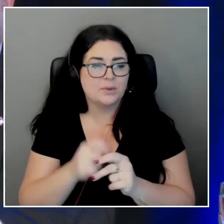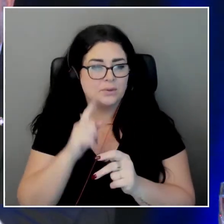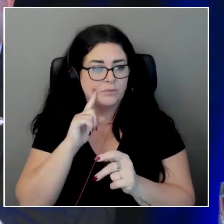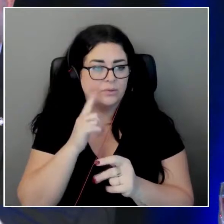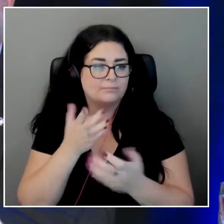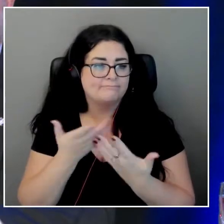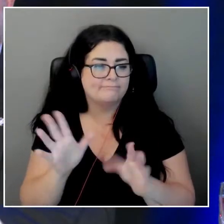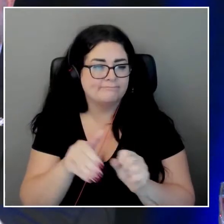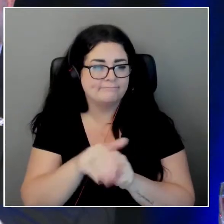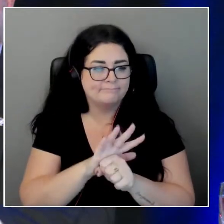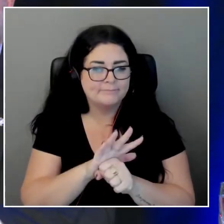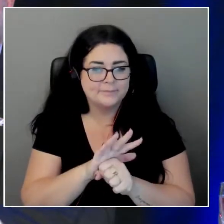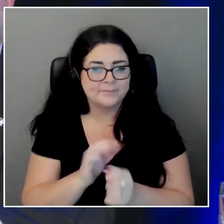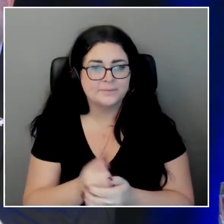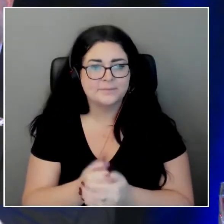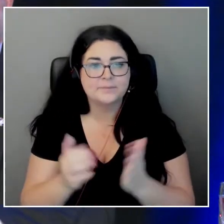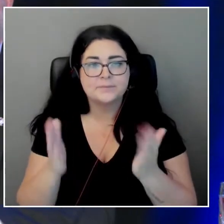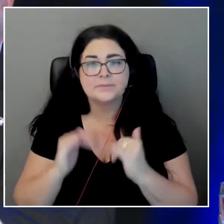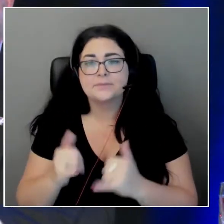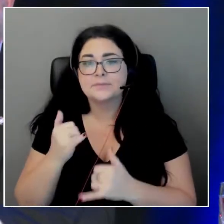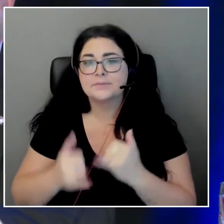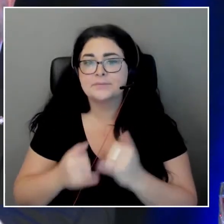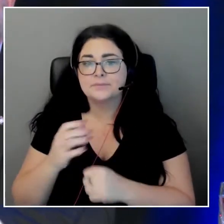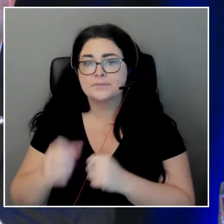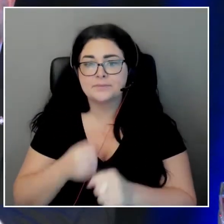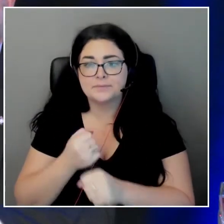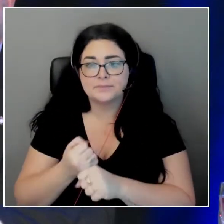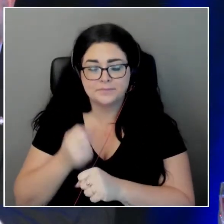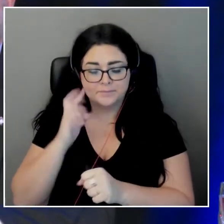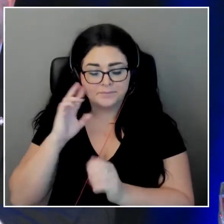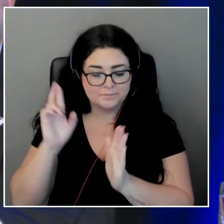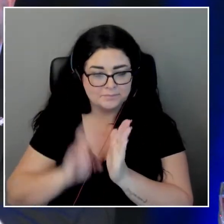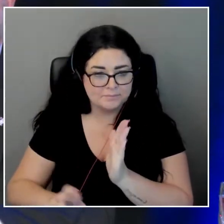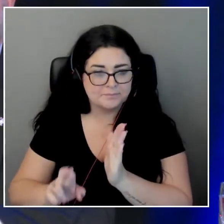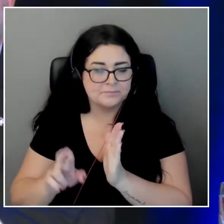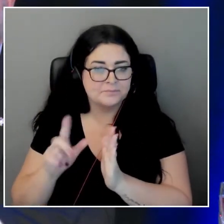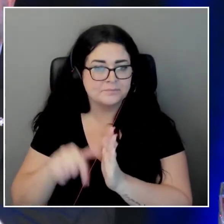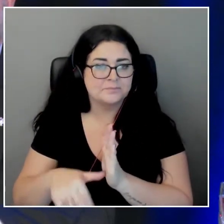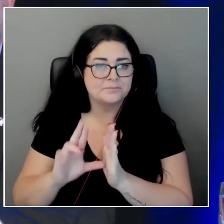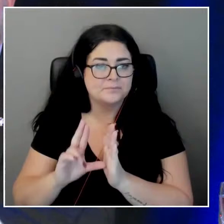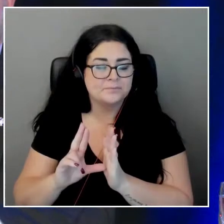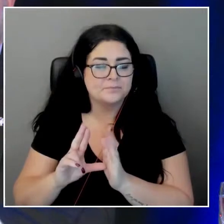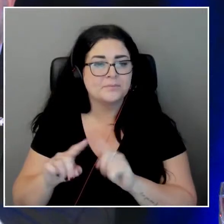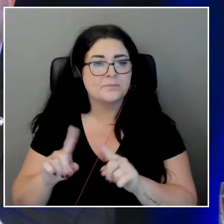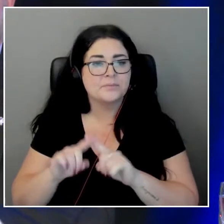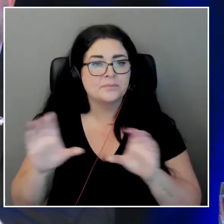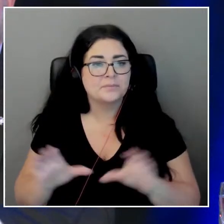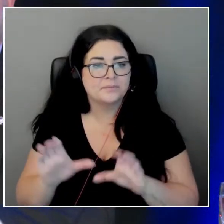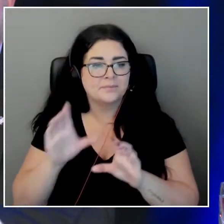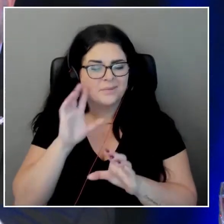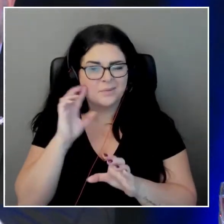During last year's Annual Review of Activities, I noted the devastation caused by Hurricane Fiona that